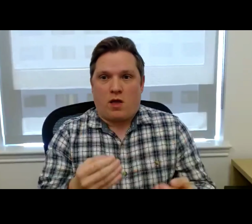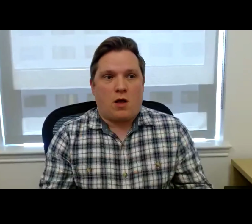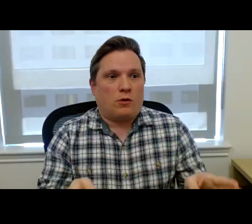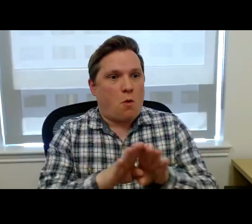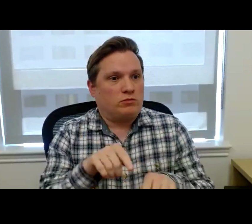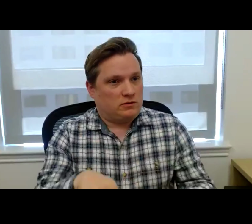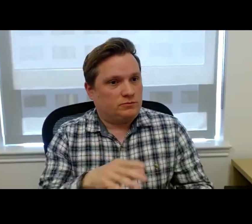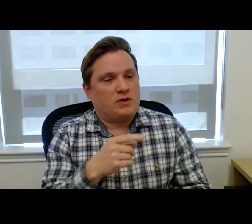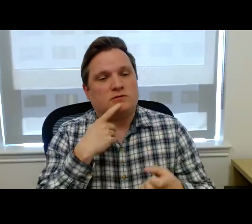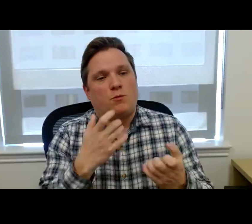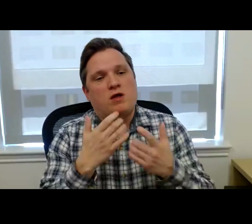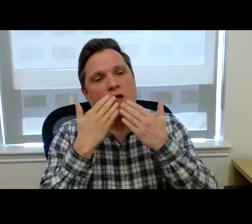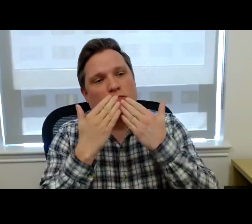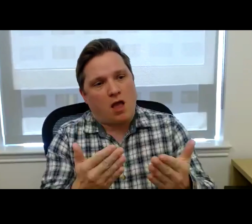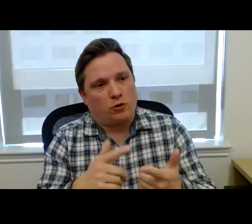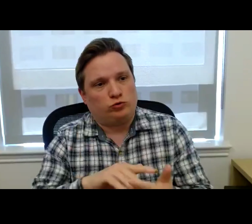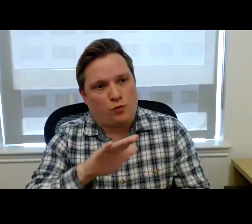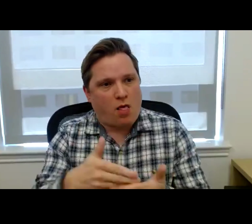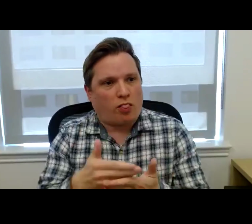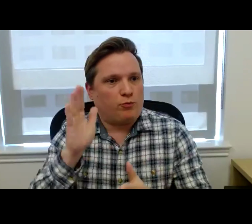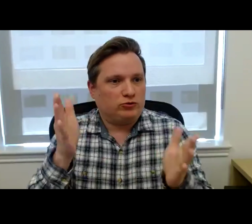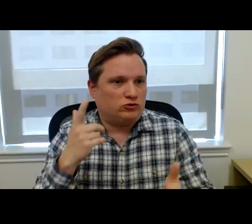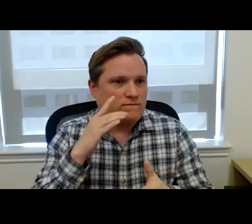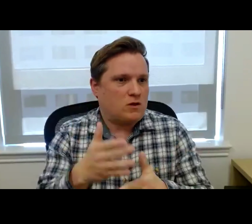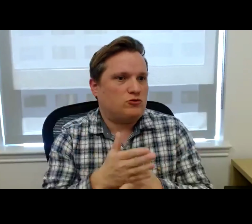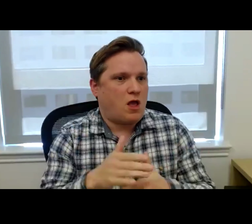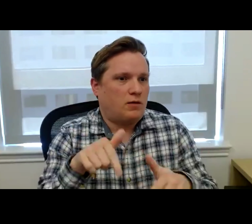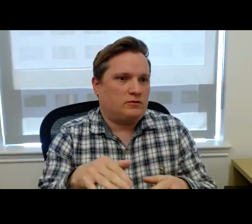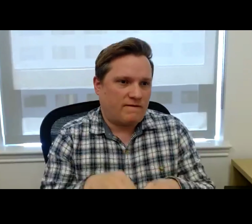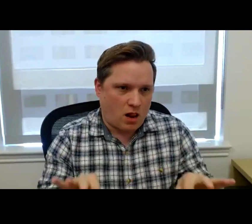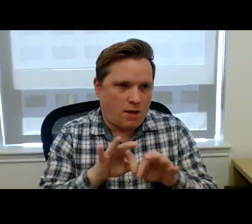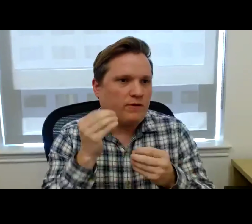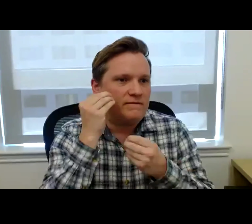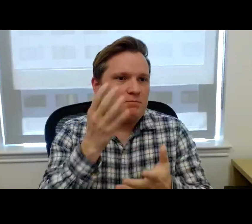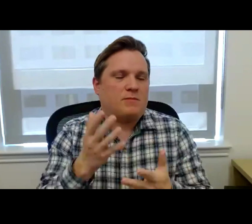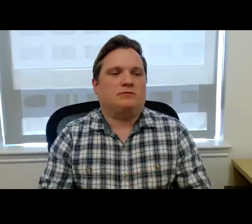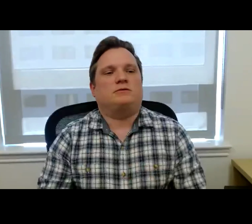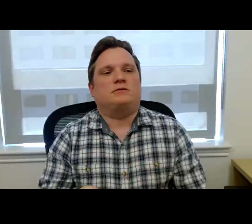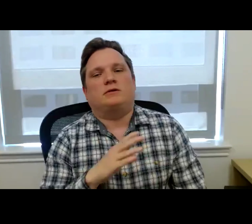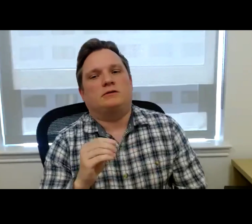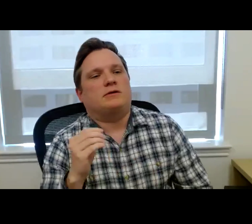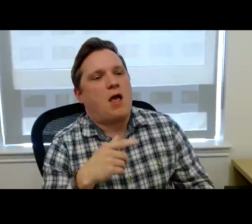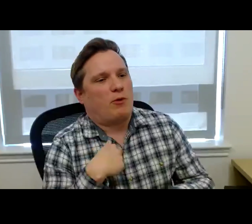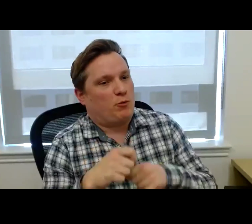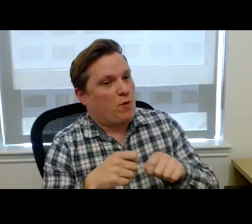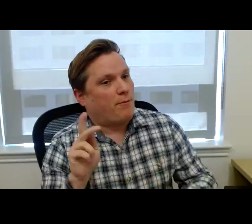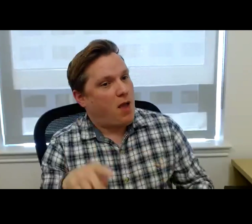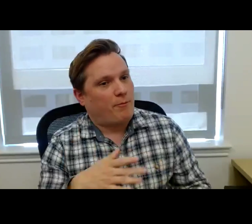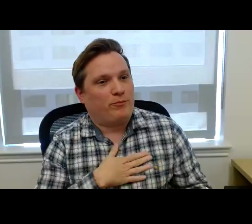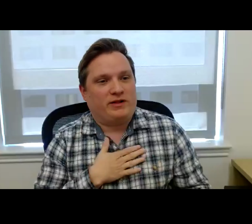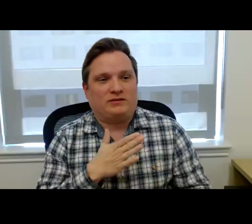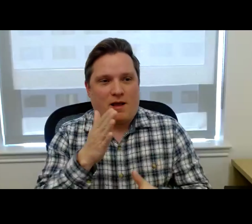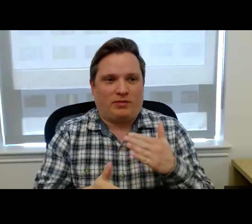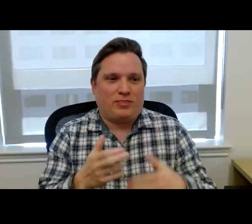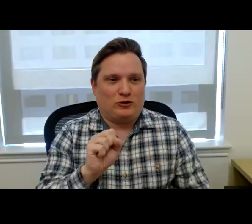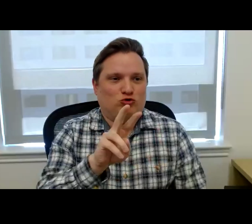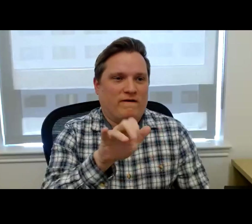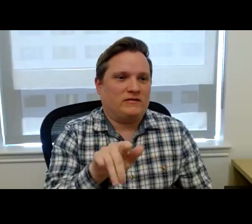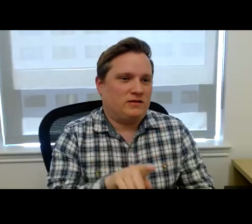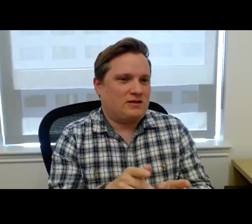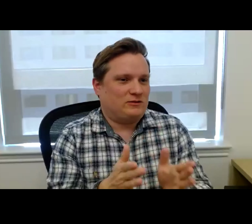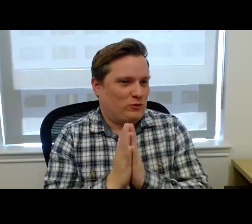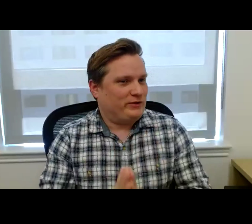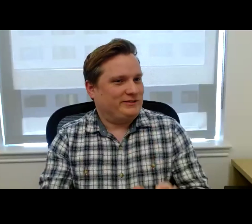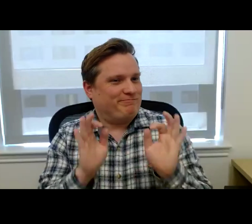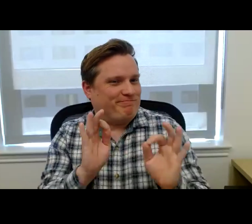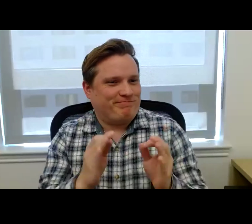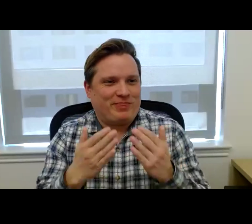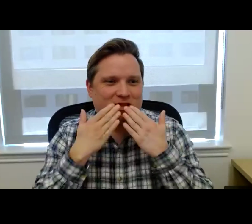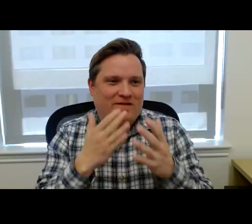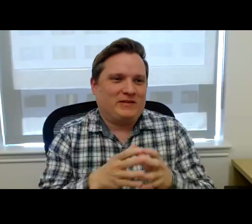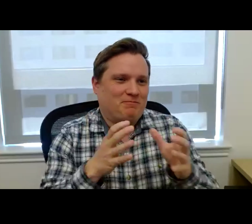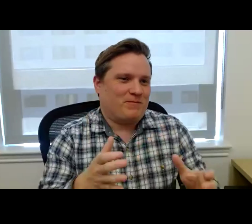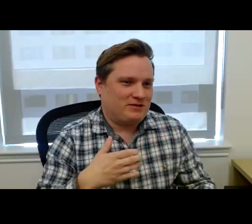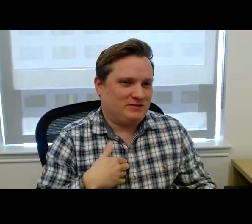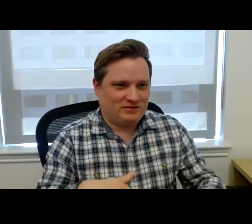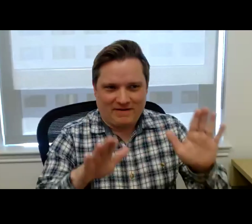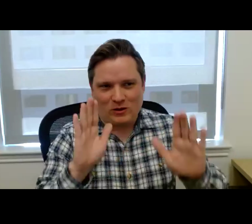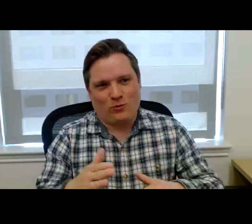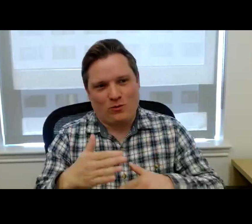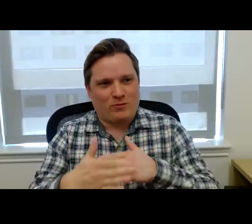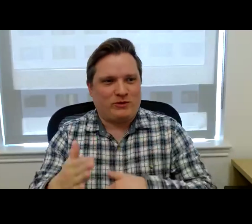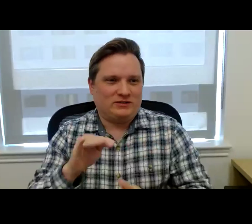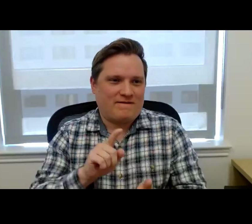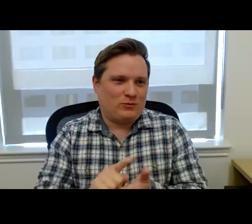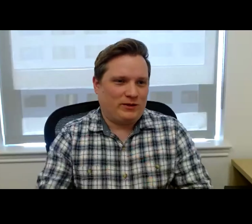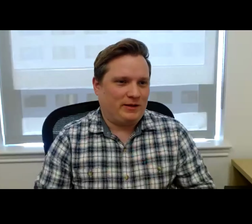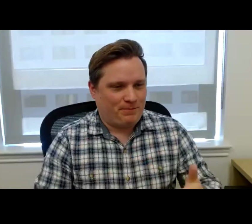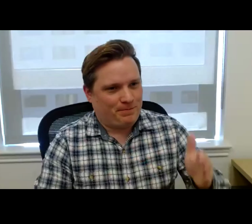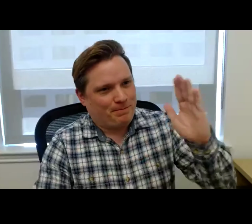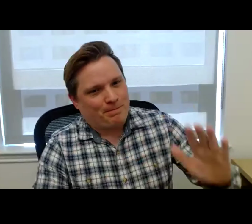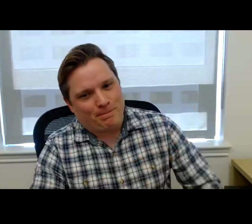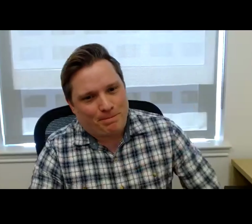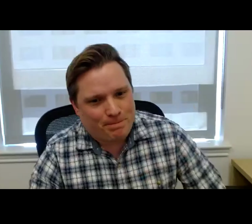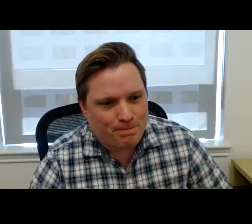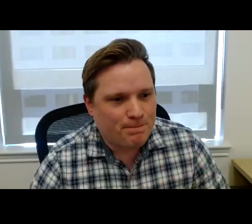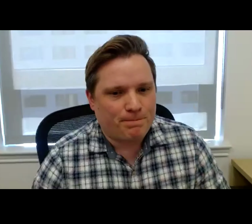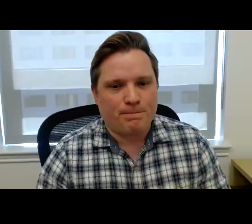So again, because it is a lot of information, it may be beneficial to review again later. So I'm going to go ahead and close the meeting. I do want to extend a big thanks to all of the presenters today, thanks for the wonderful information, so again, please do the survey if you have a chance tomorrow